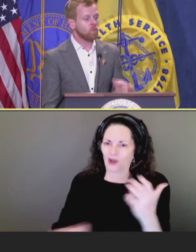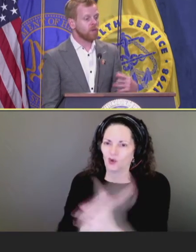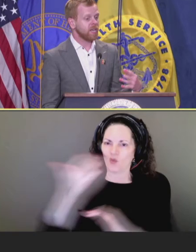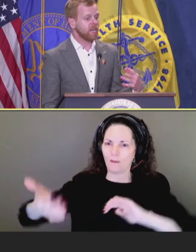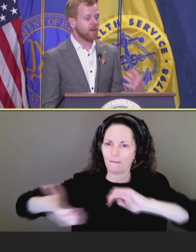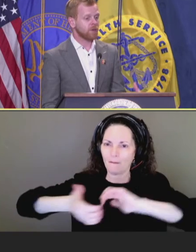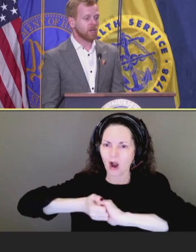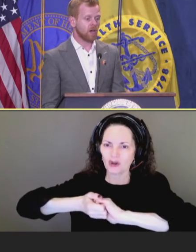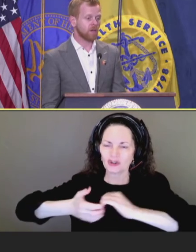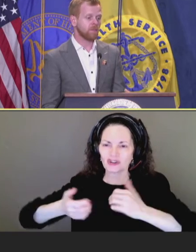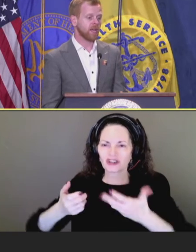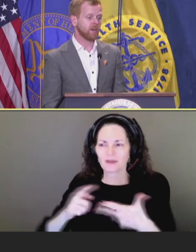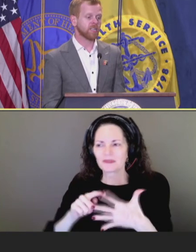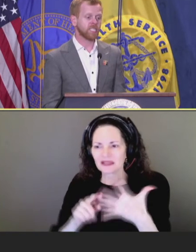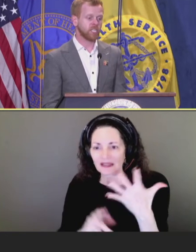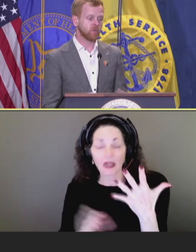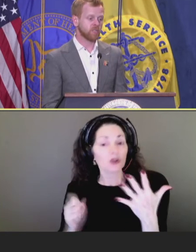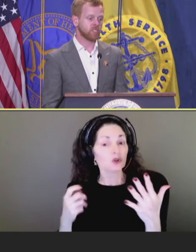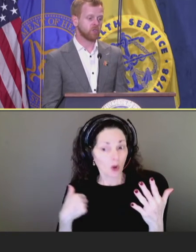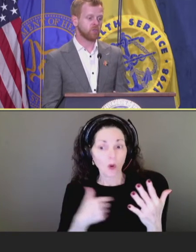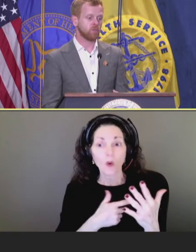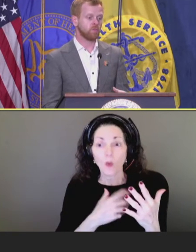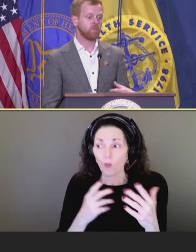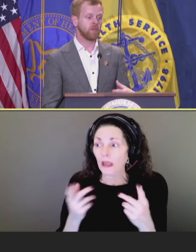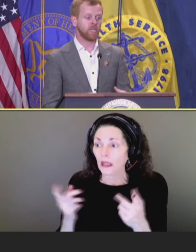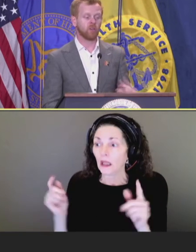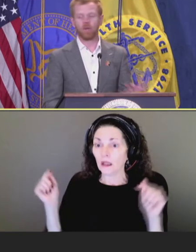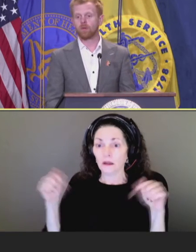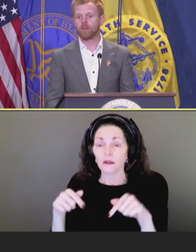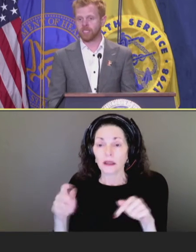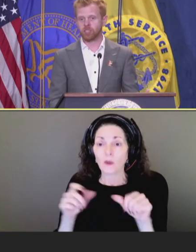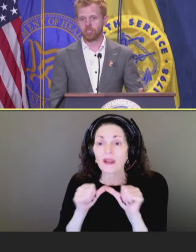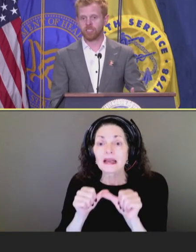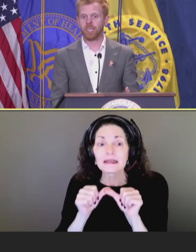We have become and are continuing to be credible messengers. Yes,